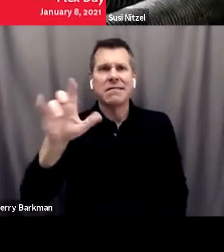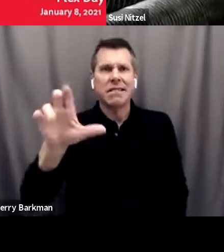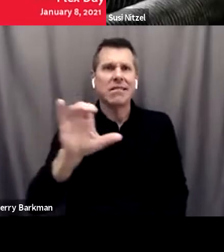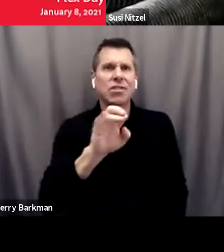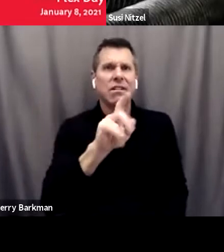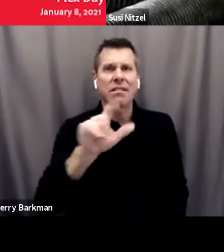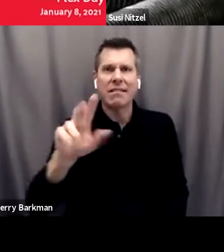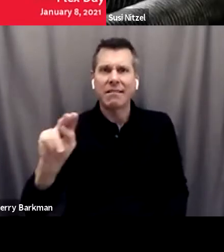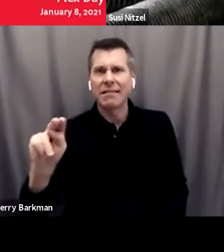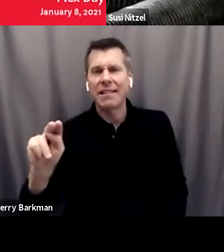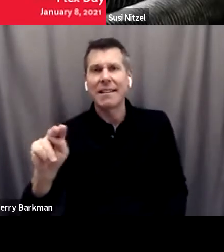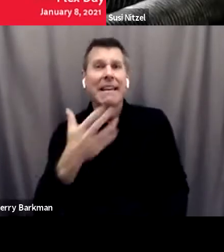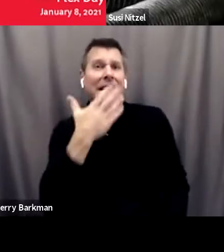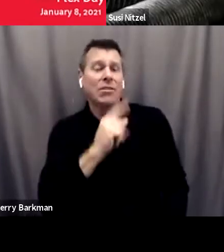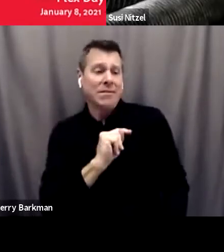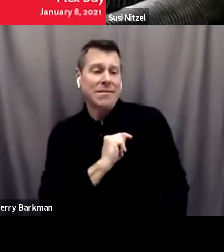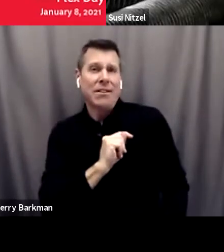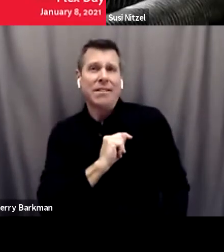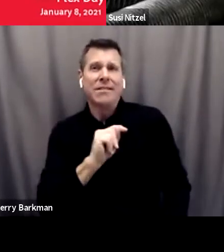you, Terry, our interpreter Thank you, Kayla